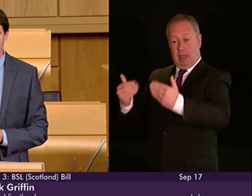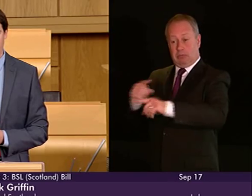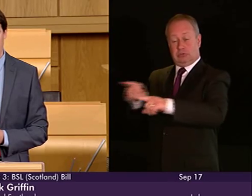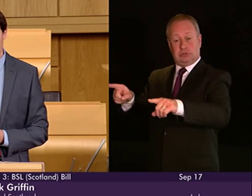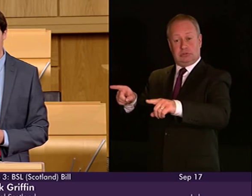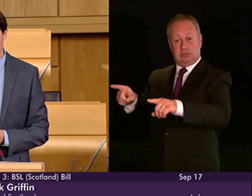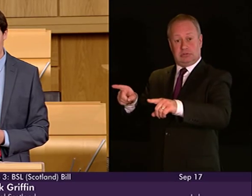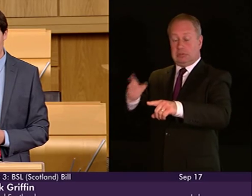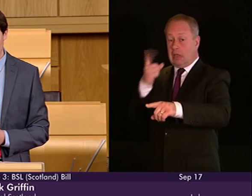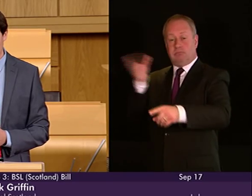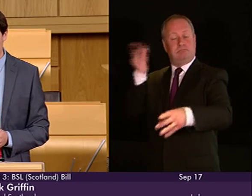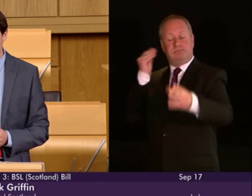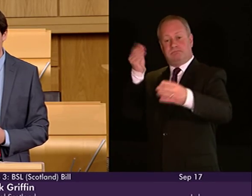many deaf sign language users cannot learn